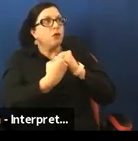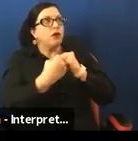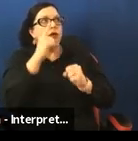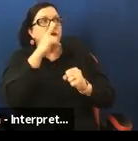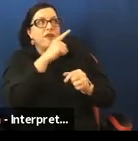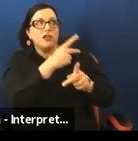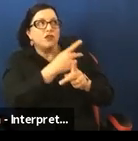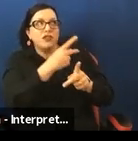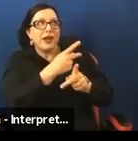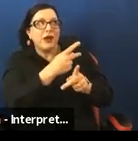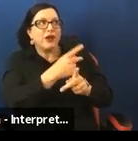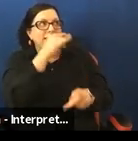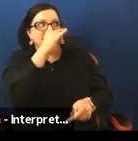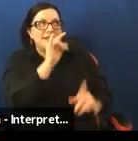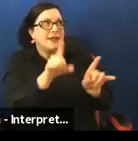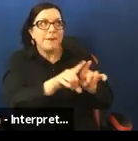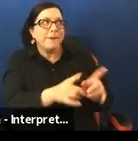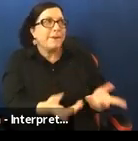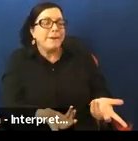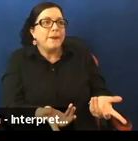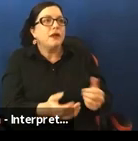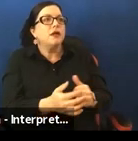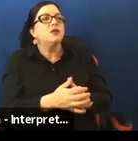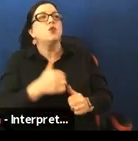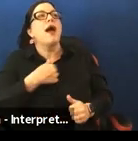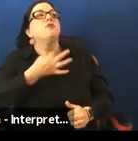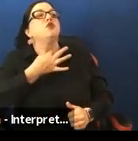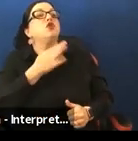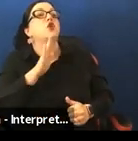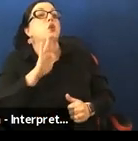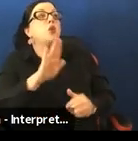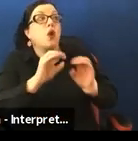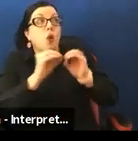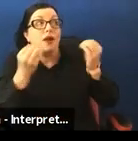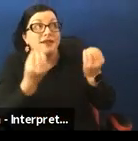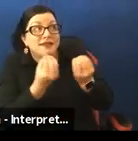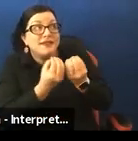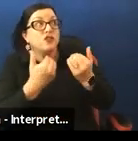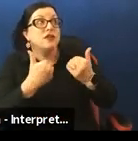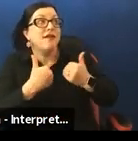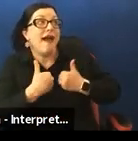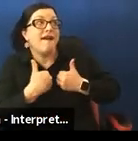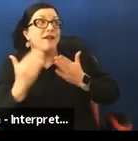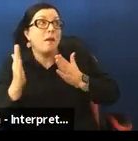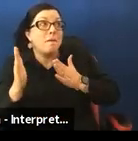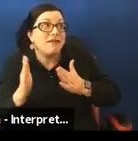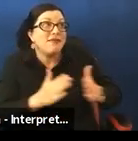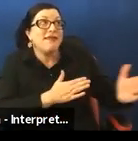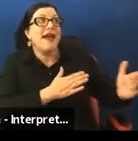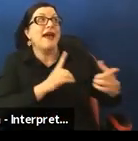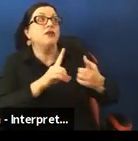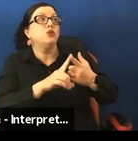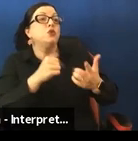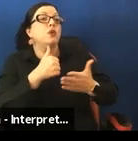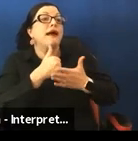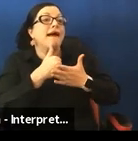debay: To come up with something that this people can get help, either from the government or from NGOs or some kind of program that can be